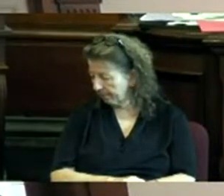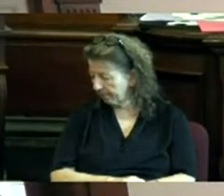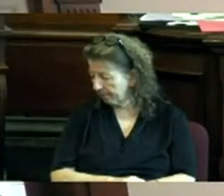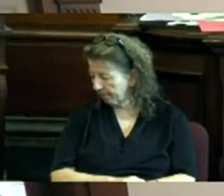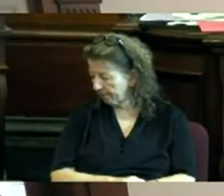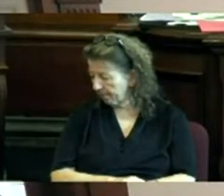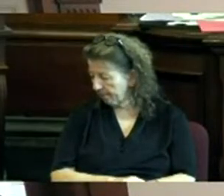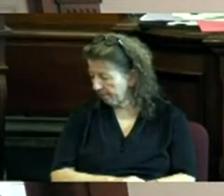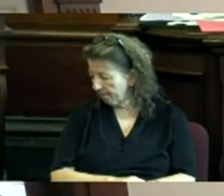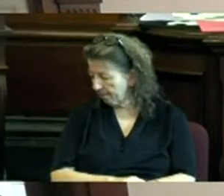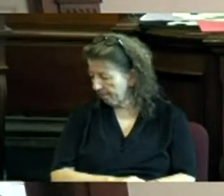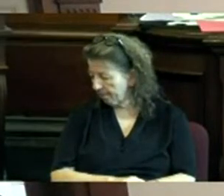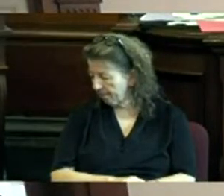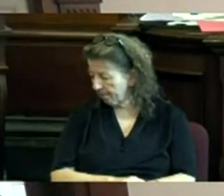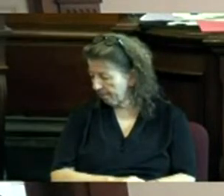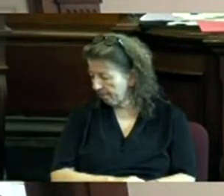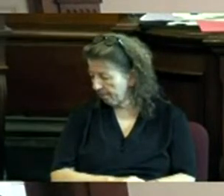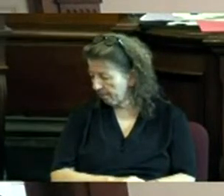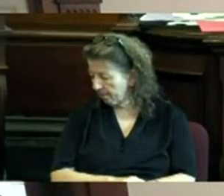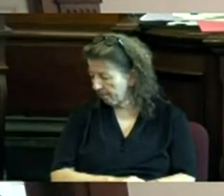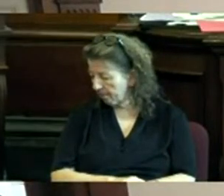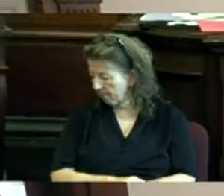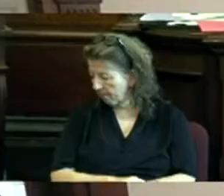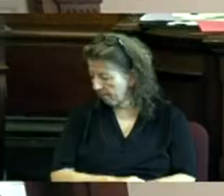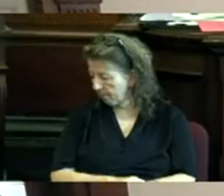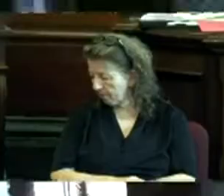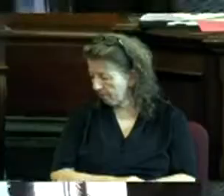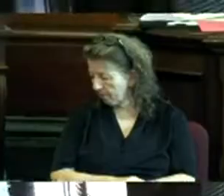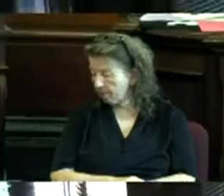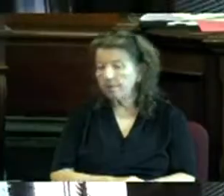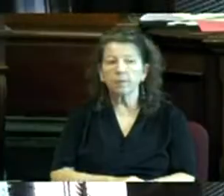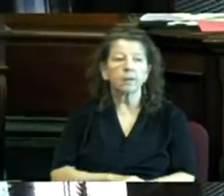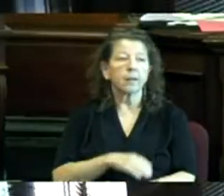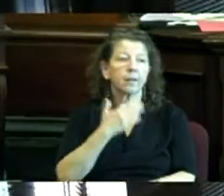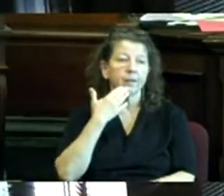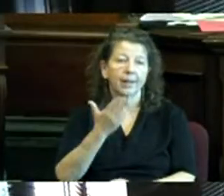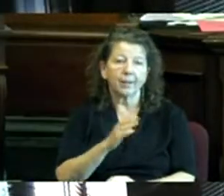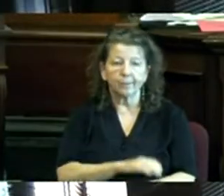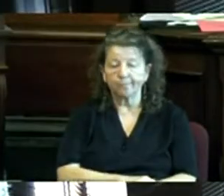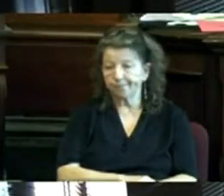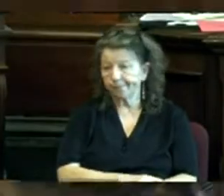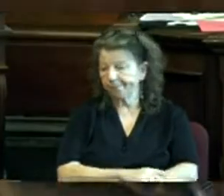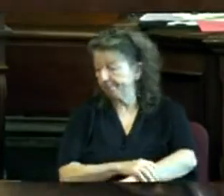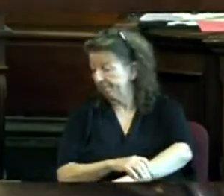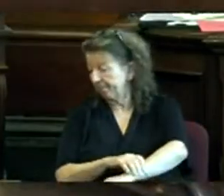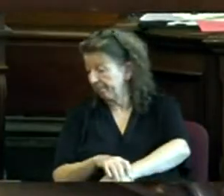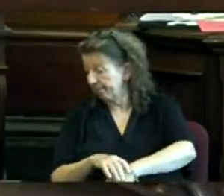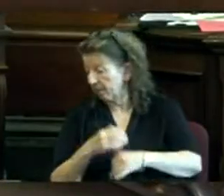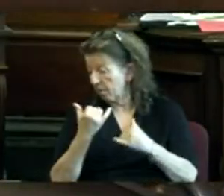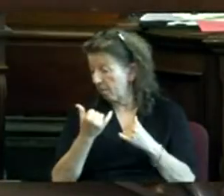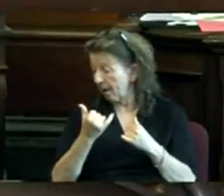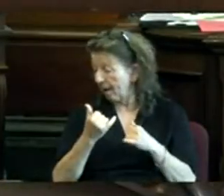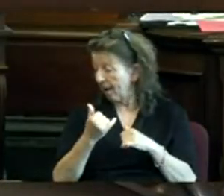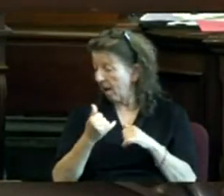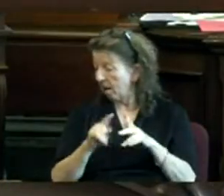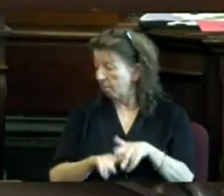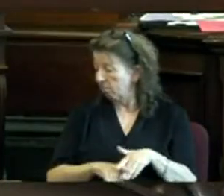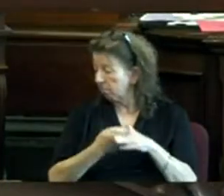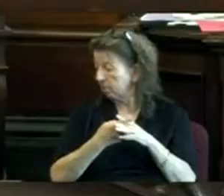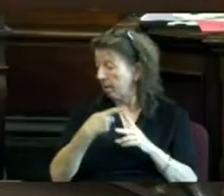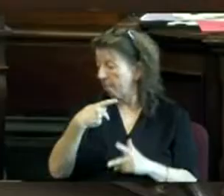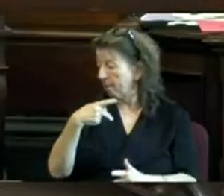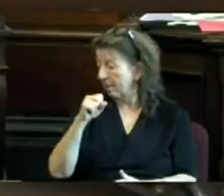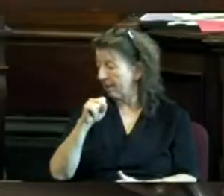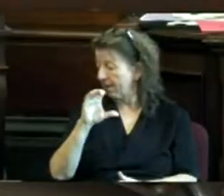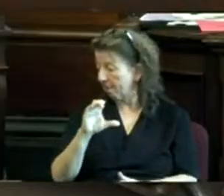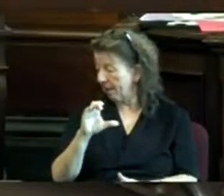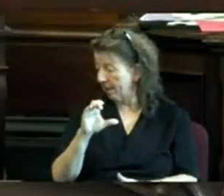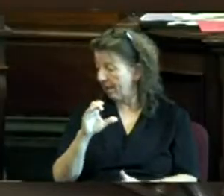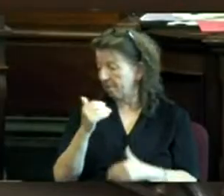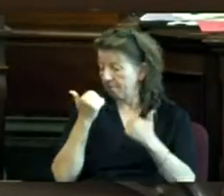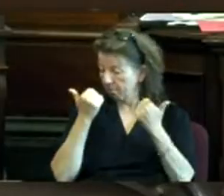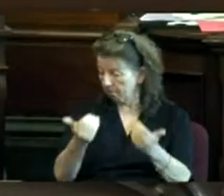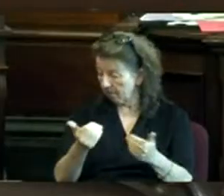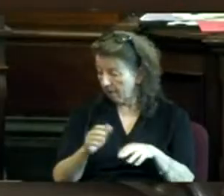want to have a moment of